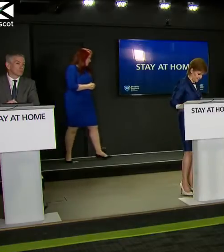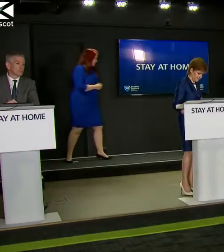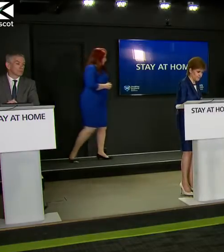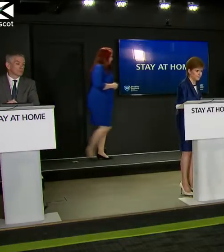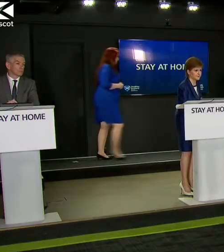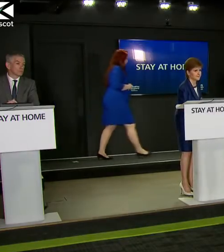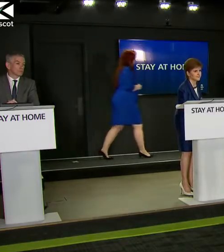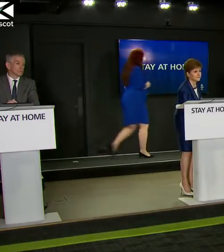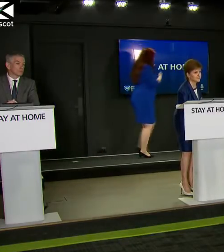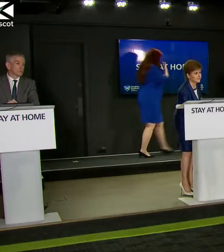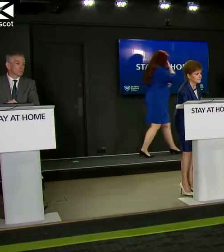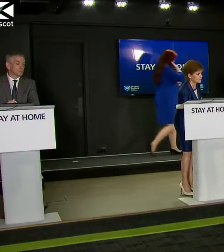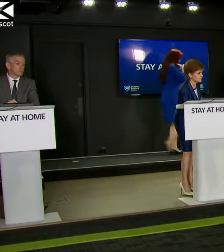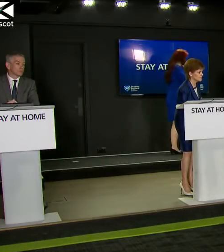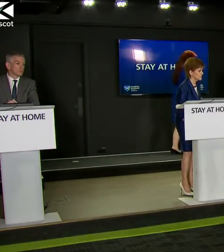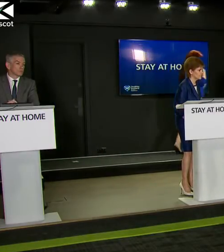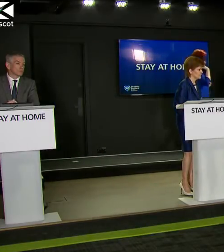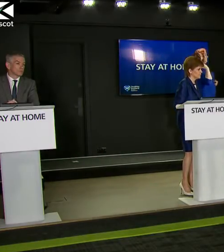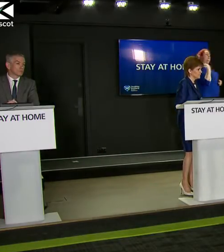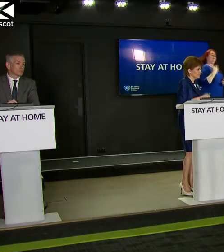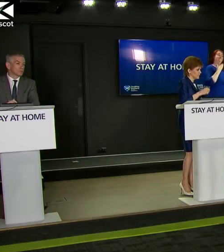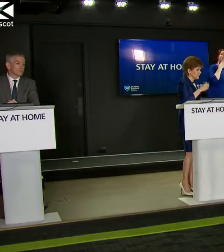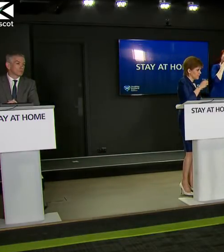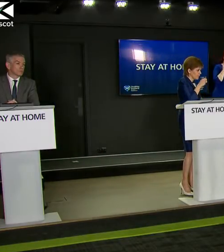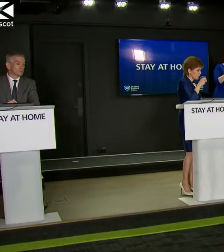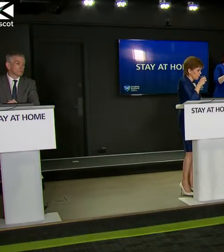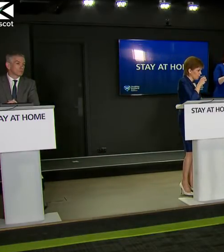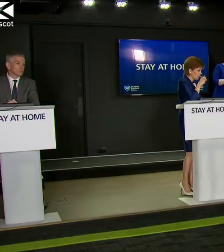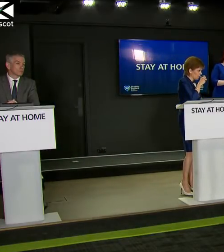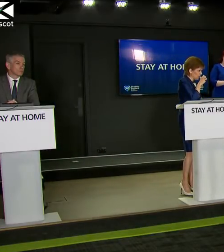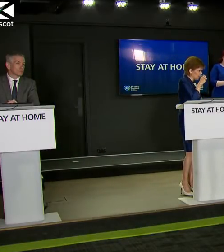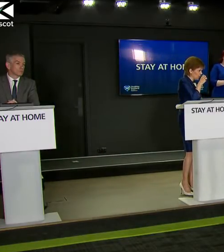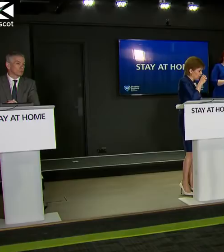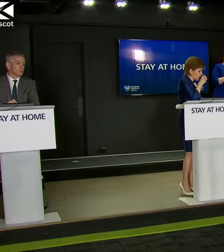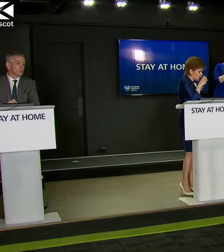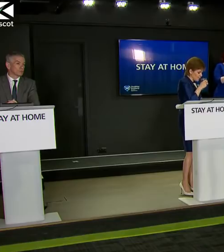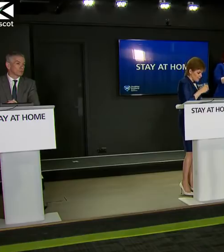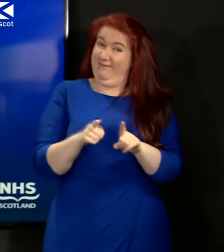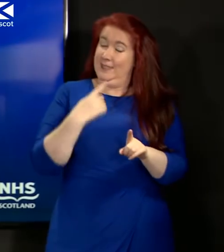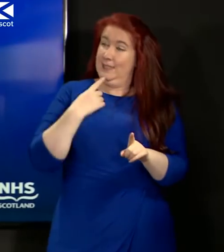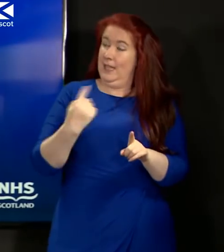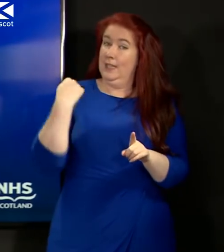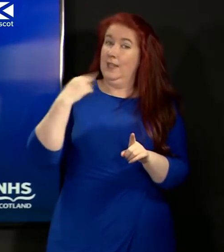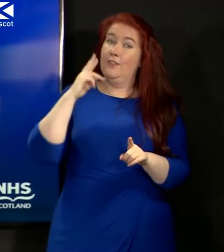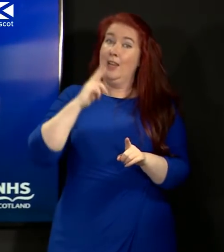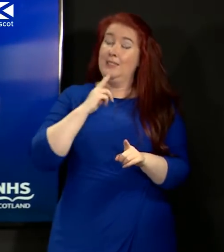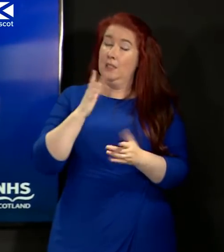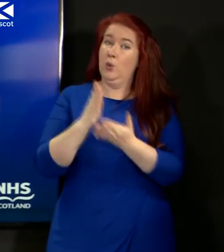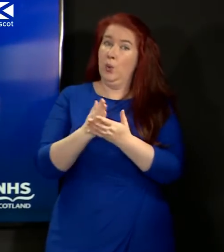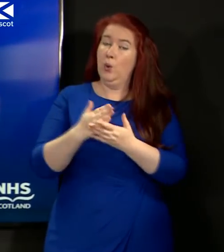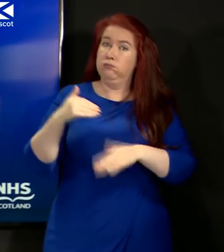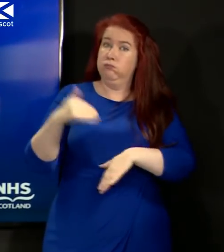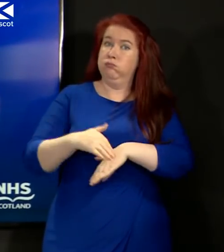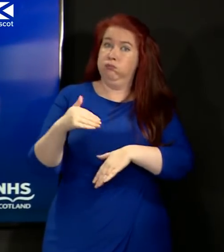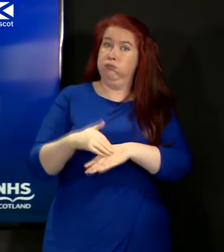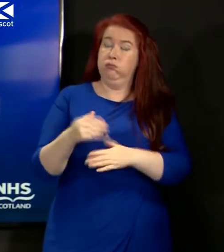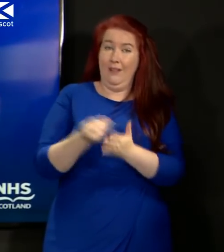Thank you, First Minister. As outlined on Friday, we are dealing with significant economic effects from the continuing health